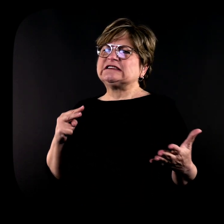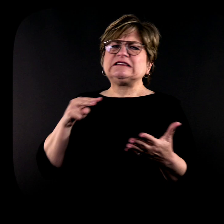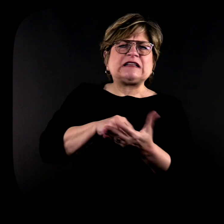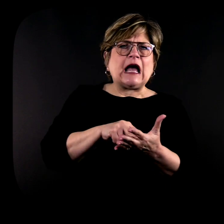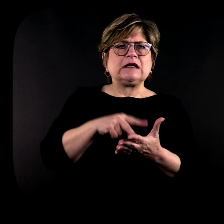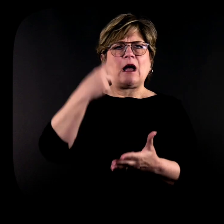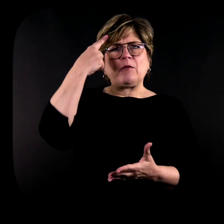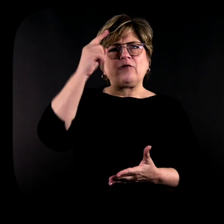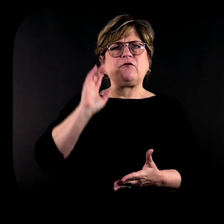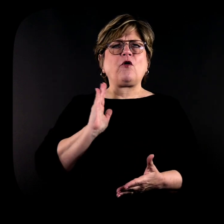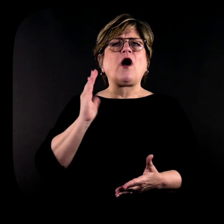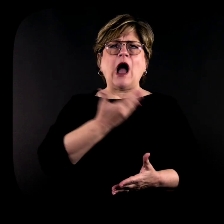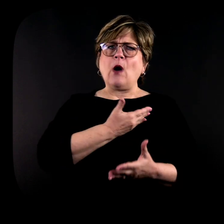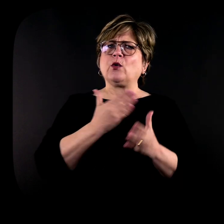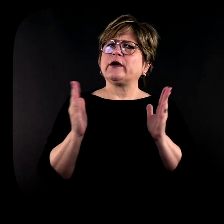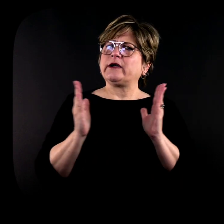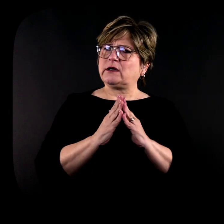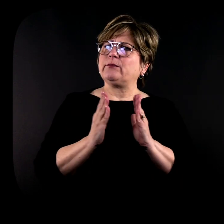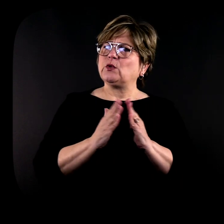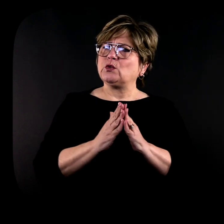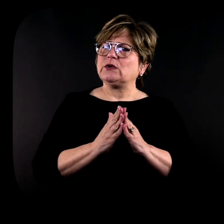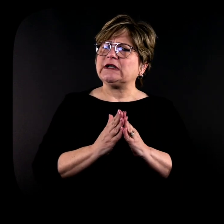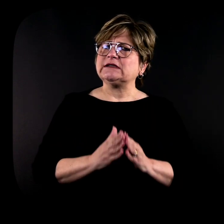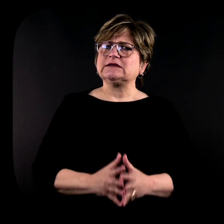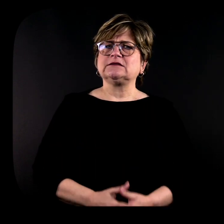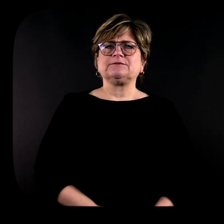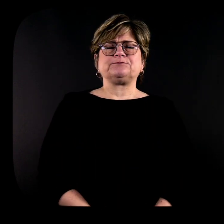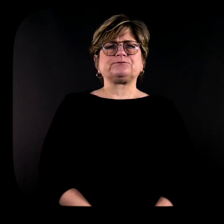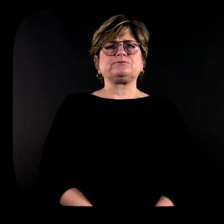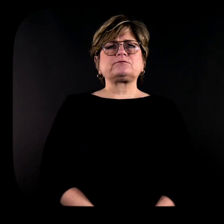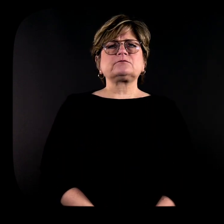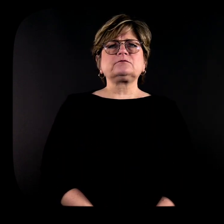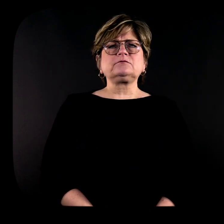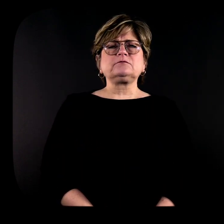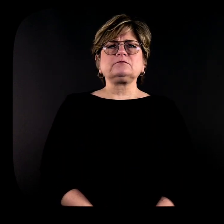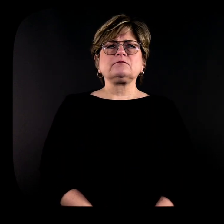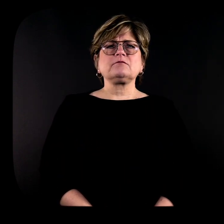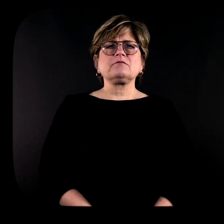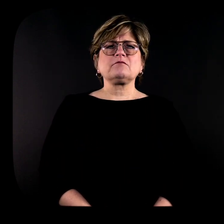1. We stand up for our communities